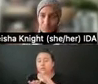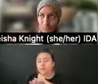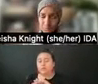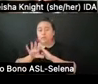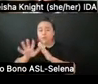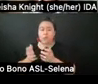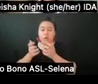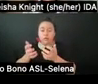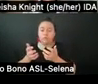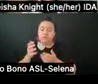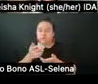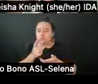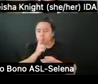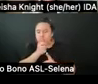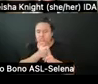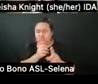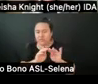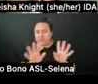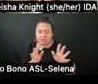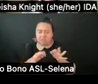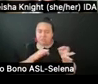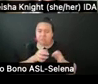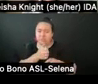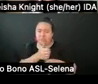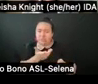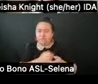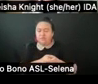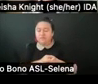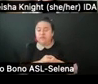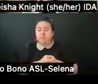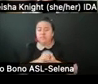It's pretty self-explanatory. Impact campaigns are great.